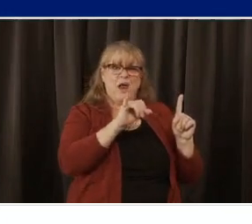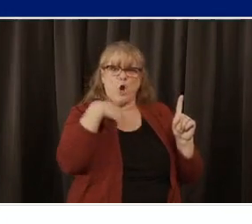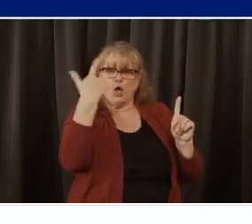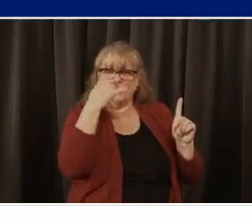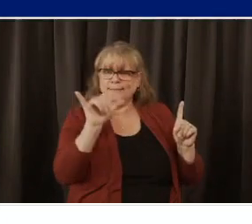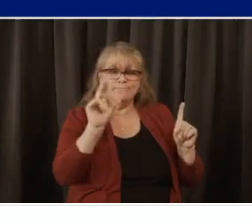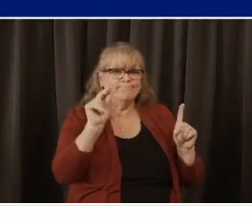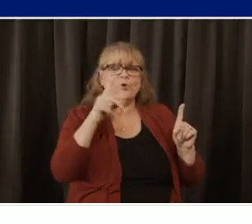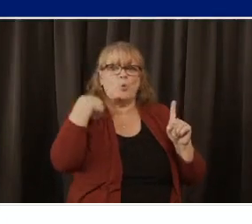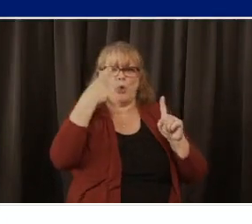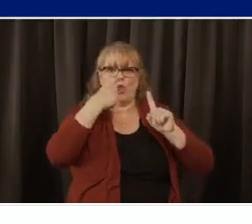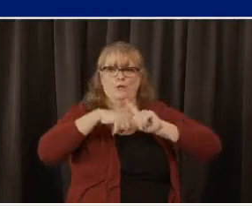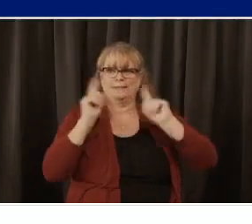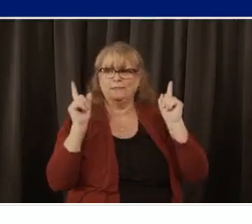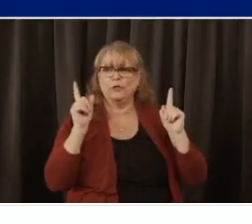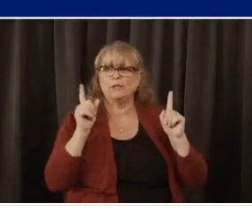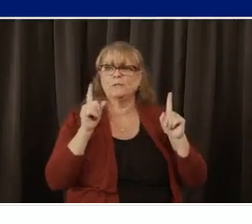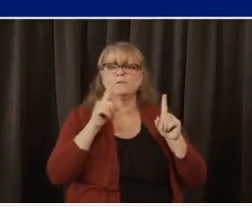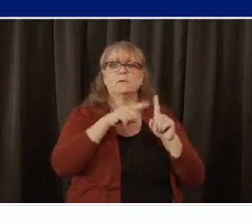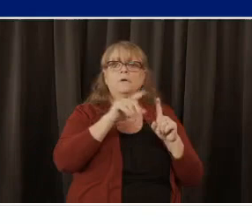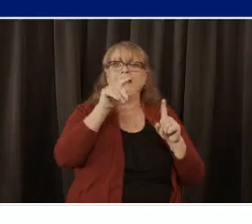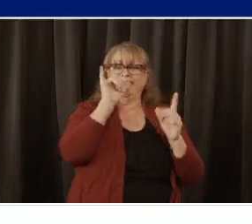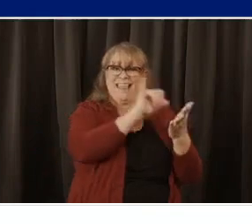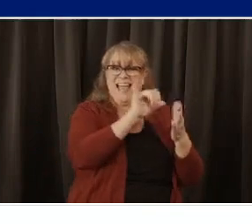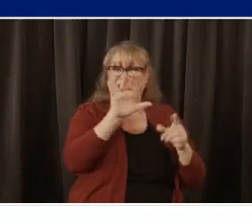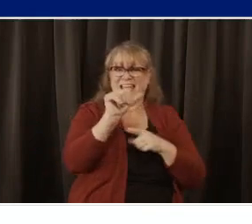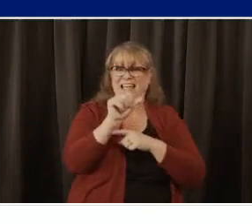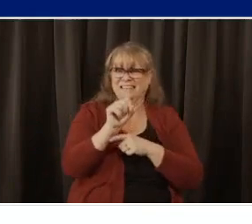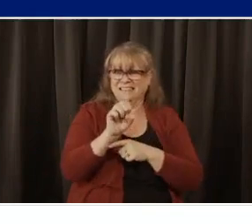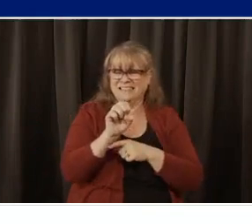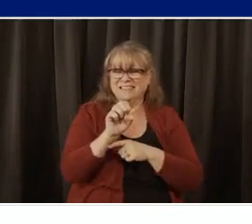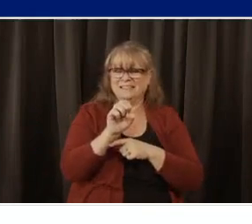But first I want to talk a little bit about our variant numbers so as shown here,